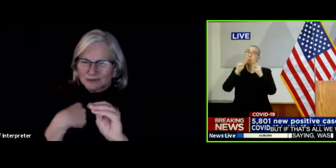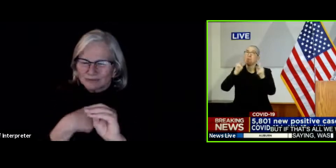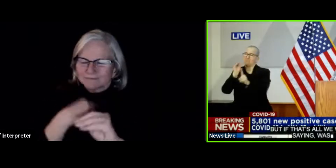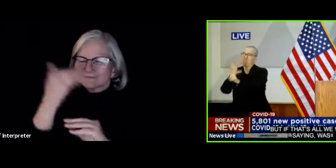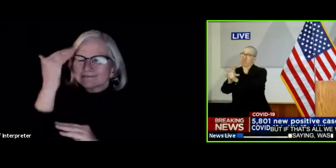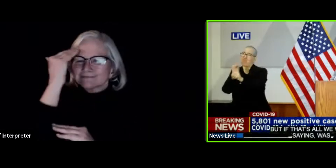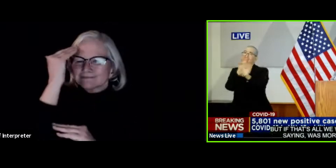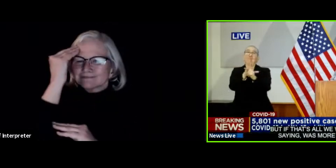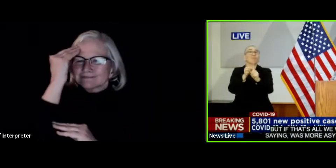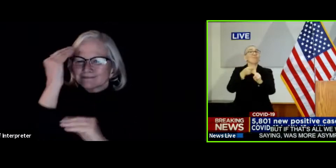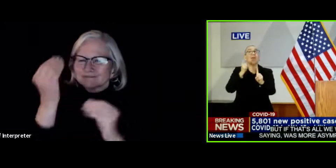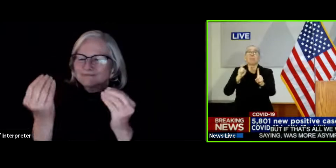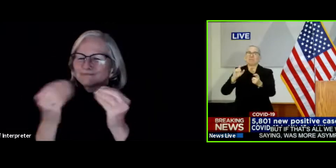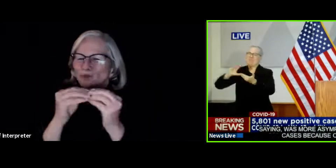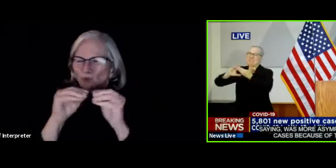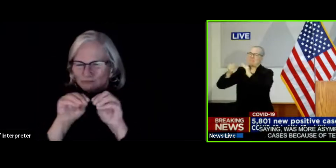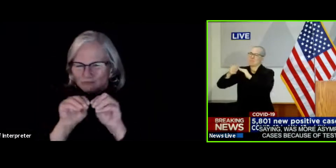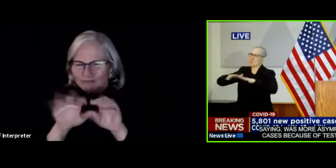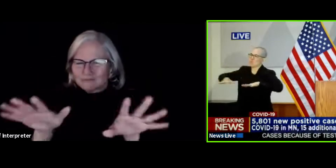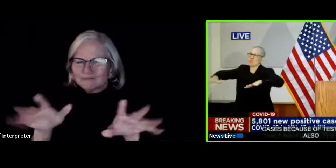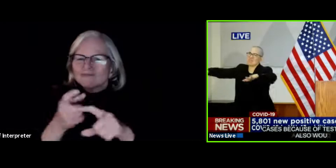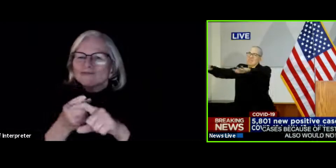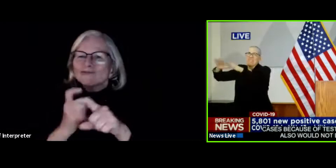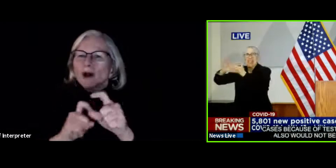WE TALK ABOUT COMMUNITY SPREADS, WE MEAN CASES THAT